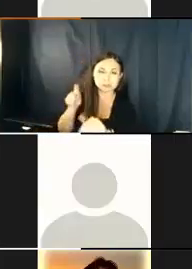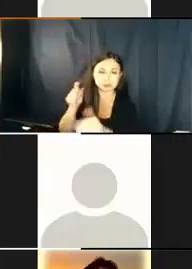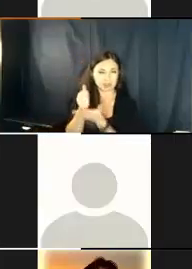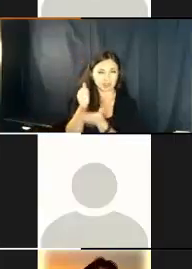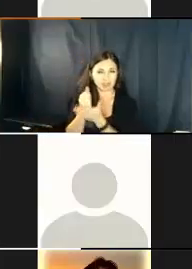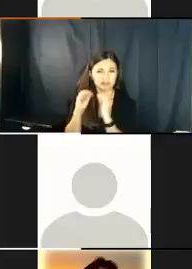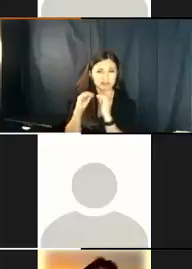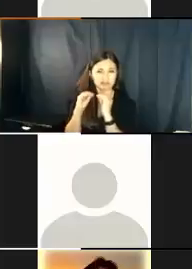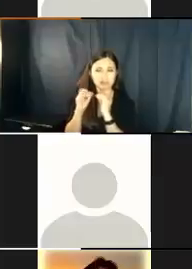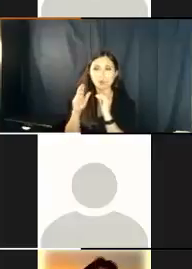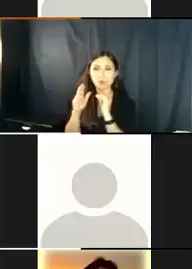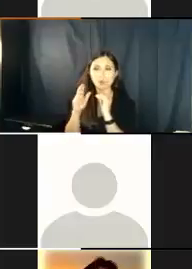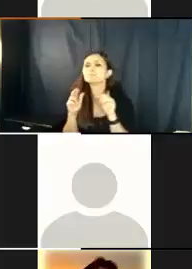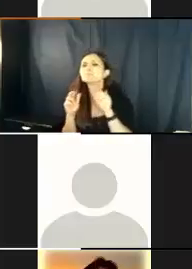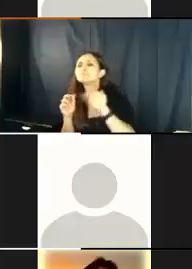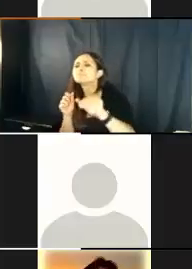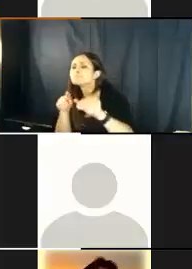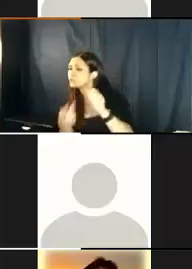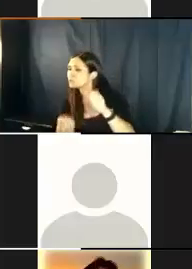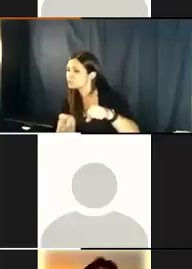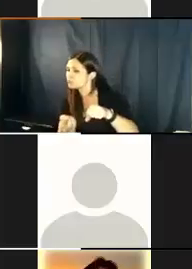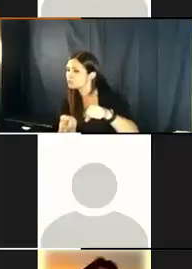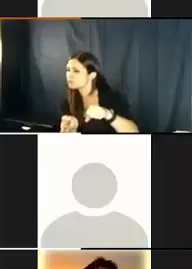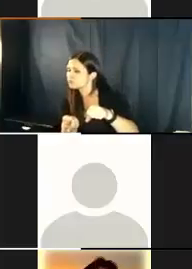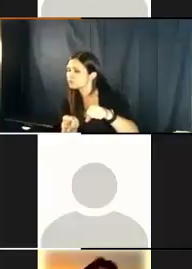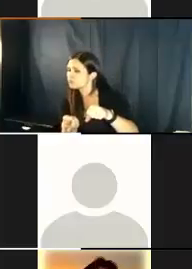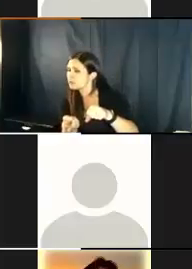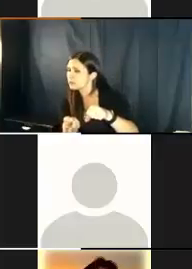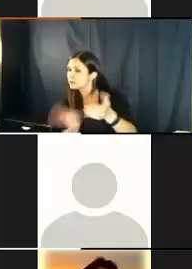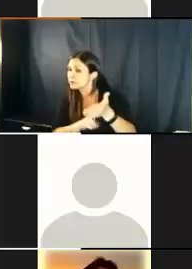Or we can look and go hey you signed up for this course like six weeks ago, or three weeks